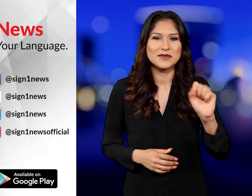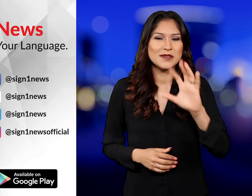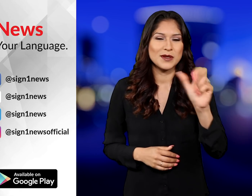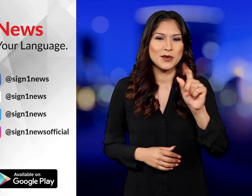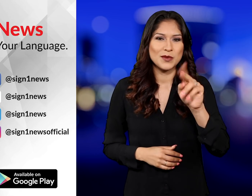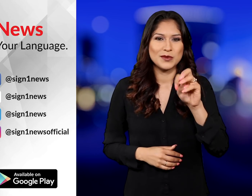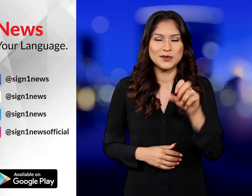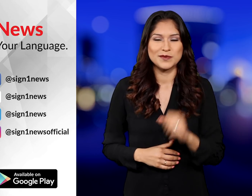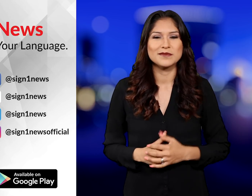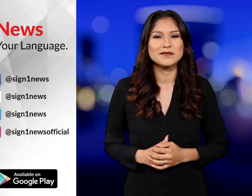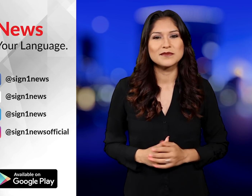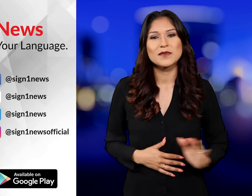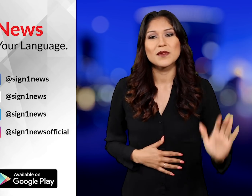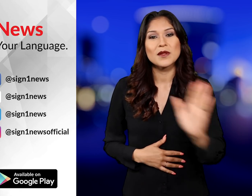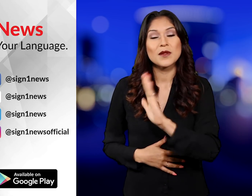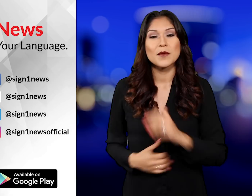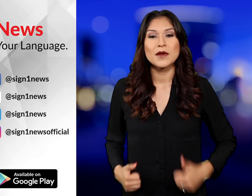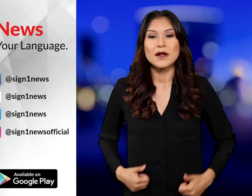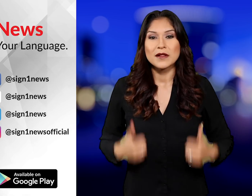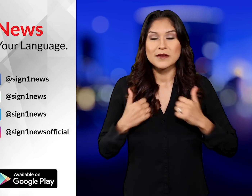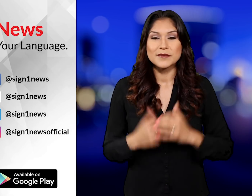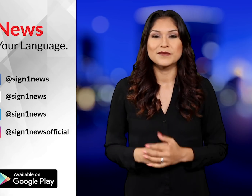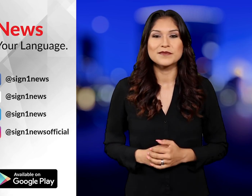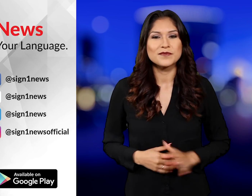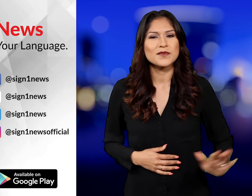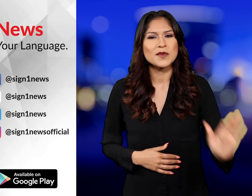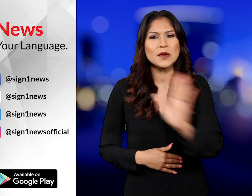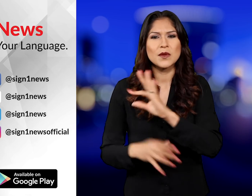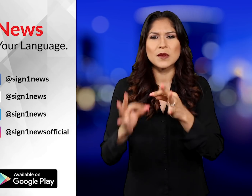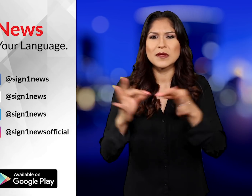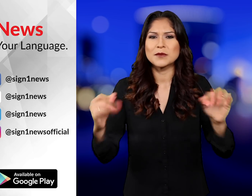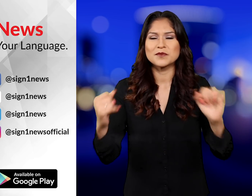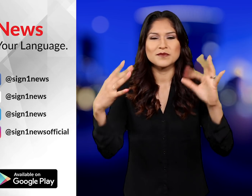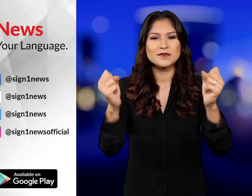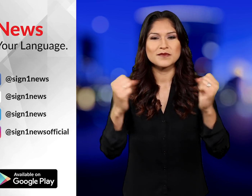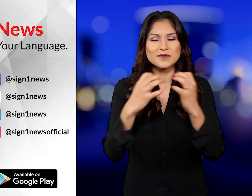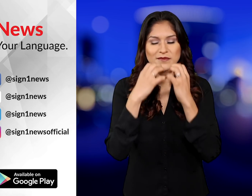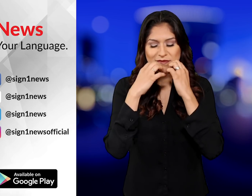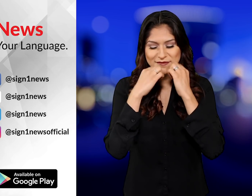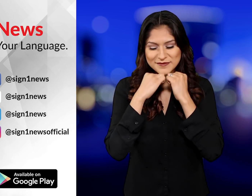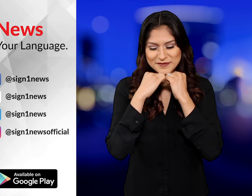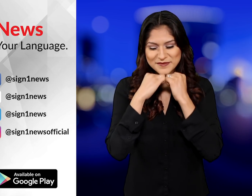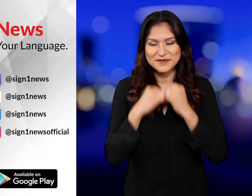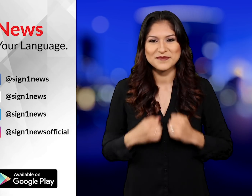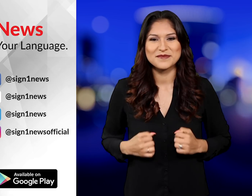Sign1News. Your life. Your language.